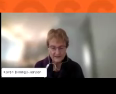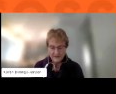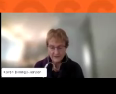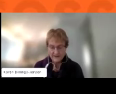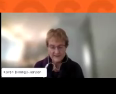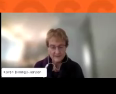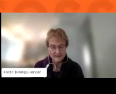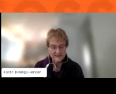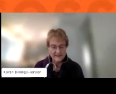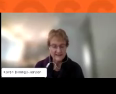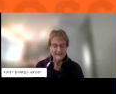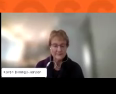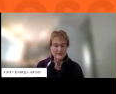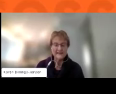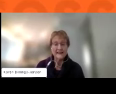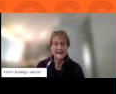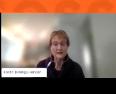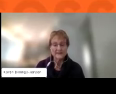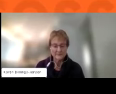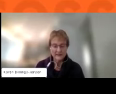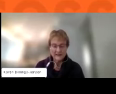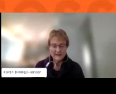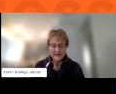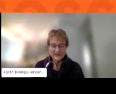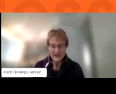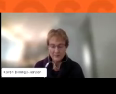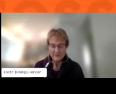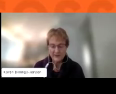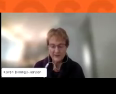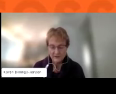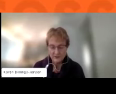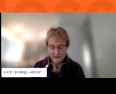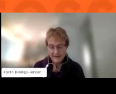living with a disability and experiencing ableism, sharper for those already